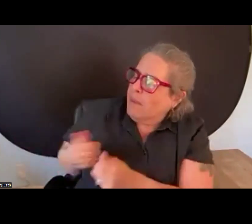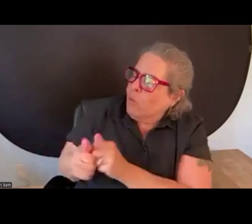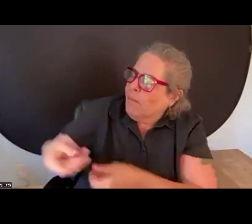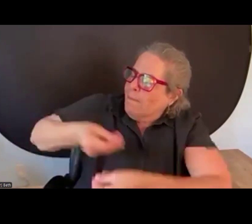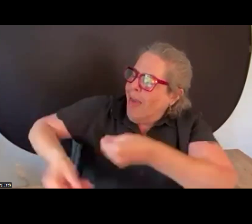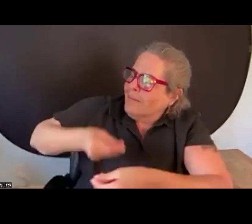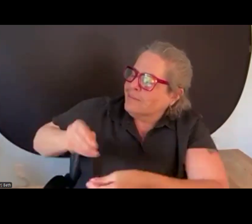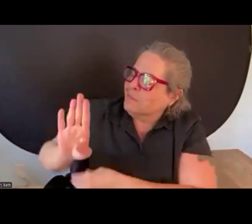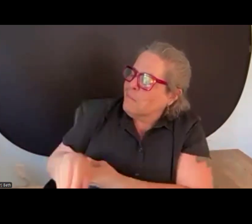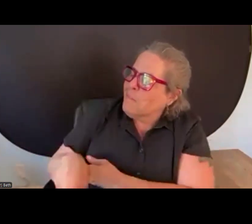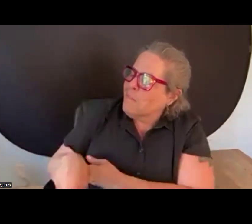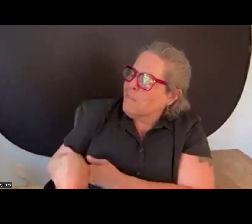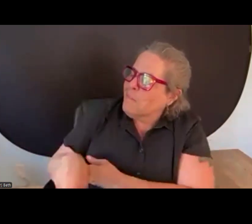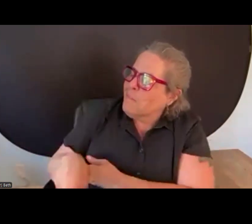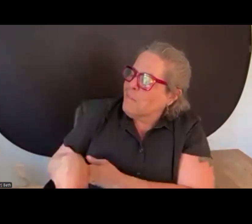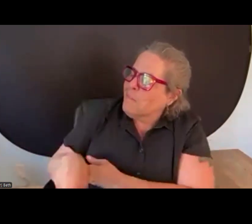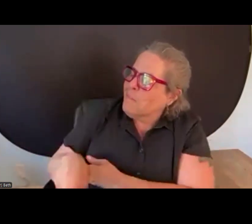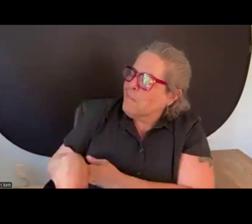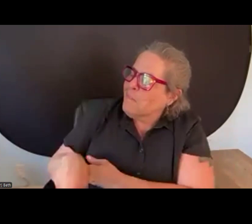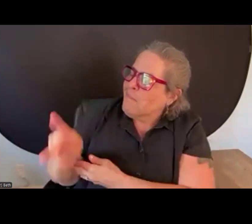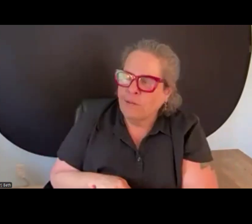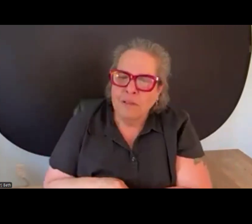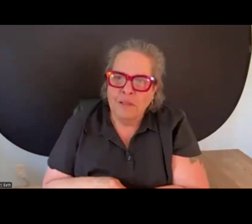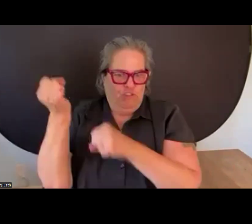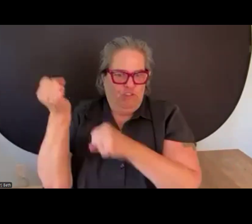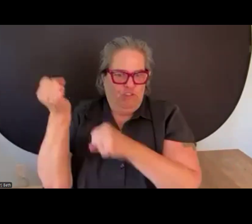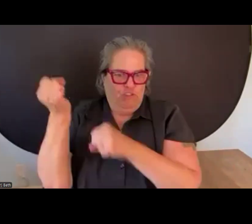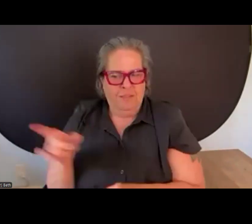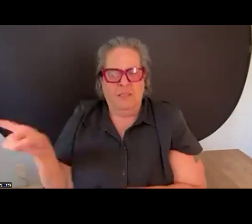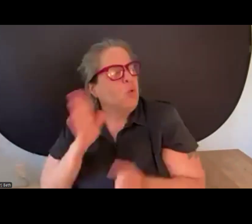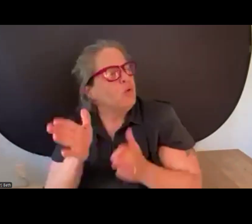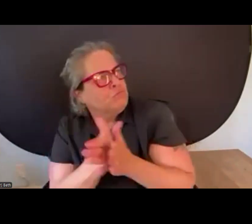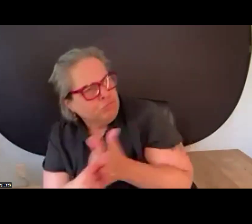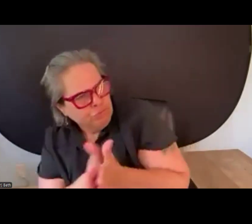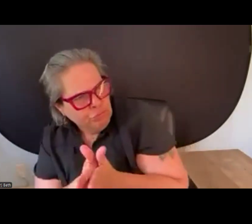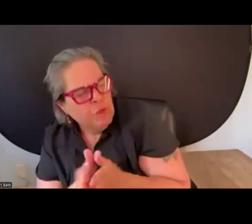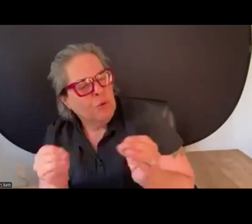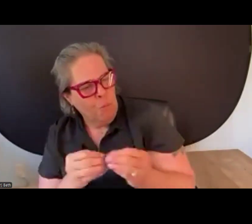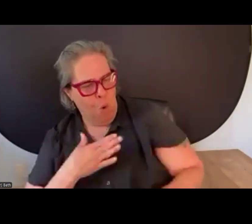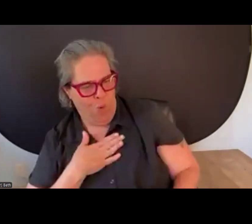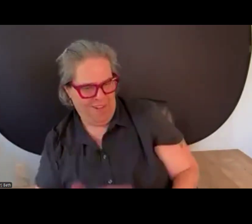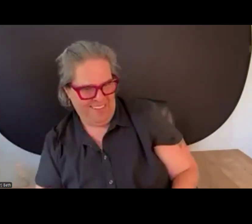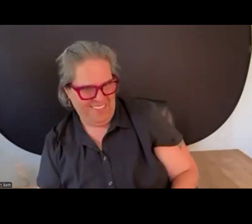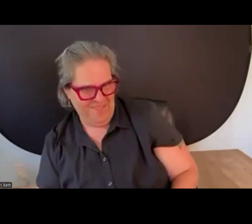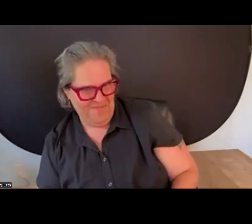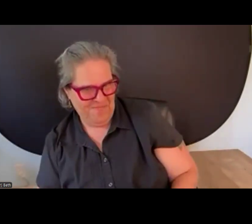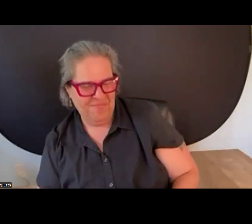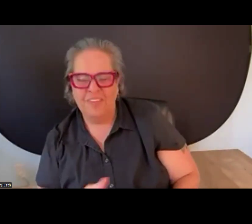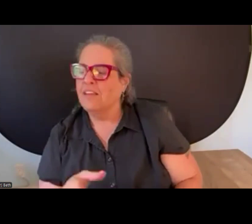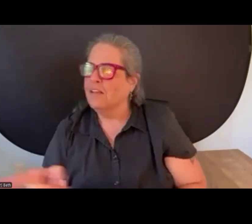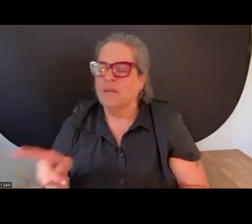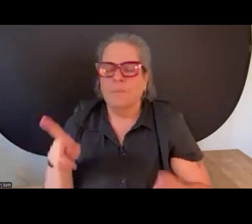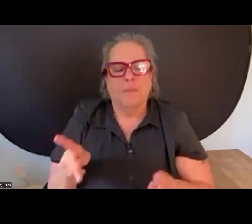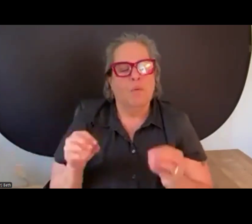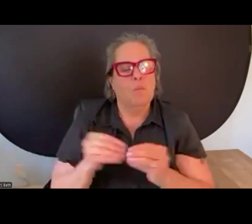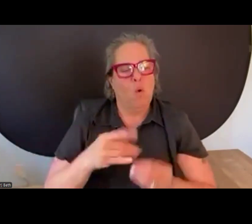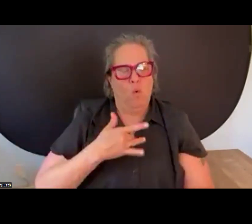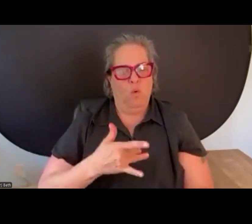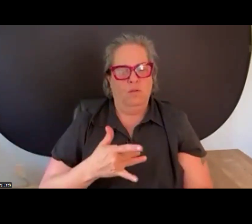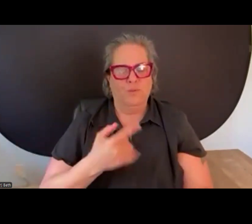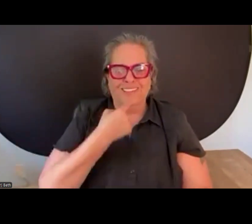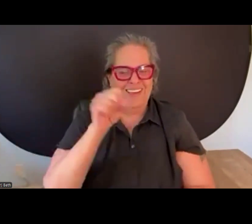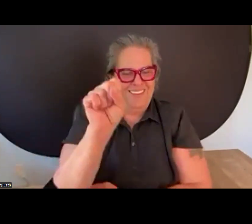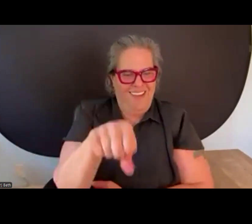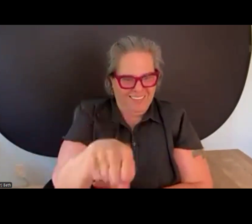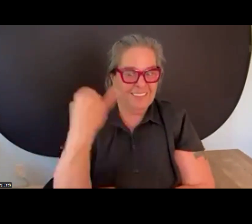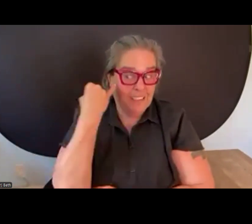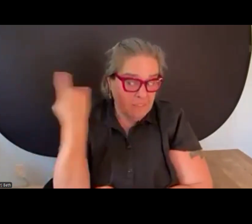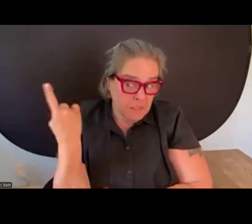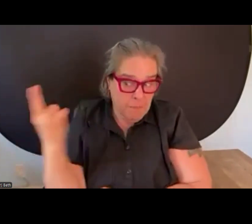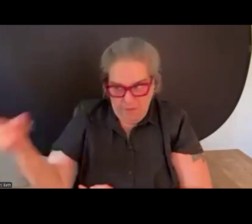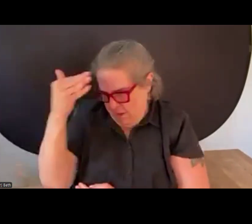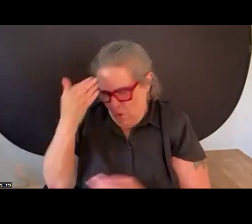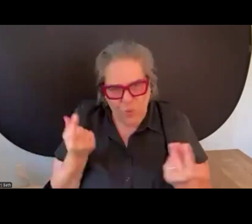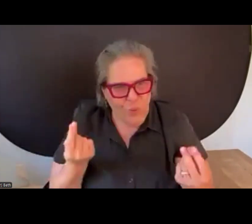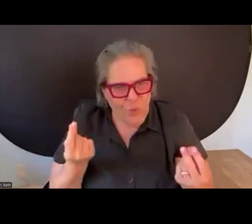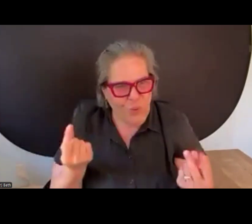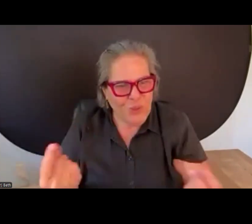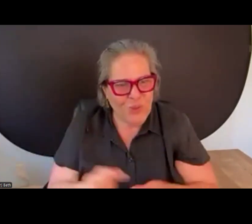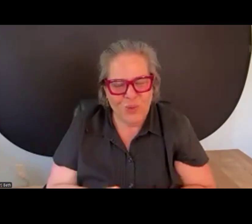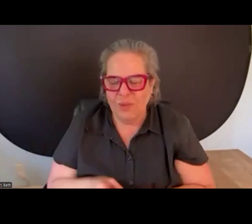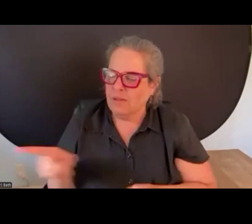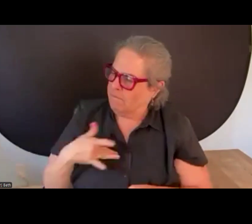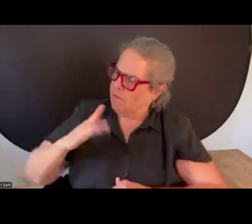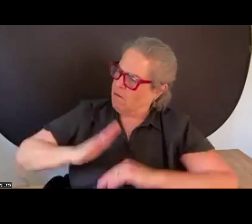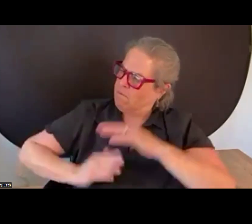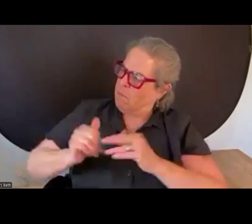And what I mean by this is, people are more likely to offer and be willing to help if you ask them already about something that they feel comfortable and confident at doing.